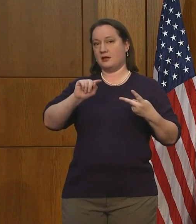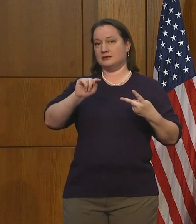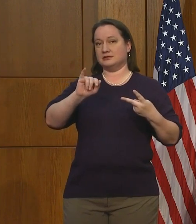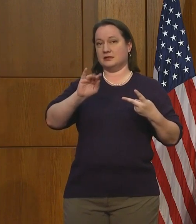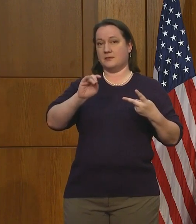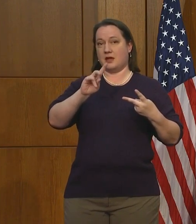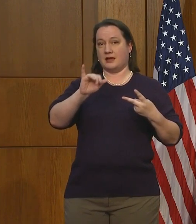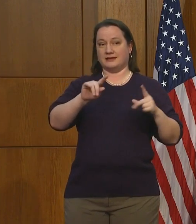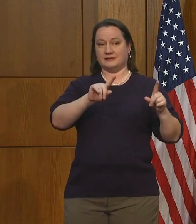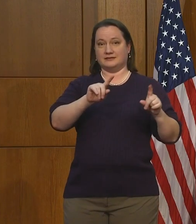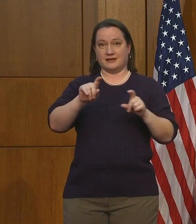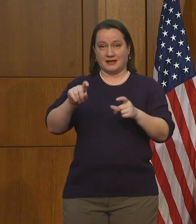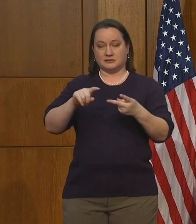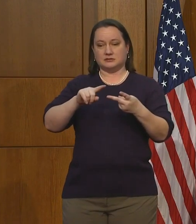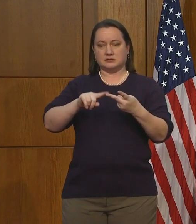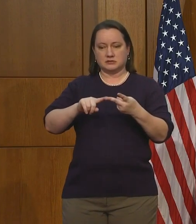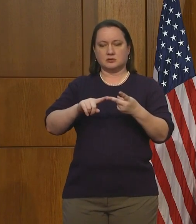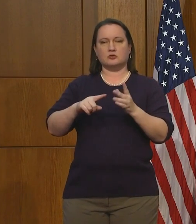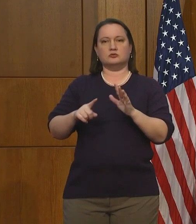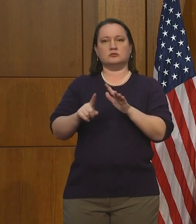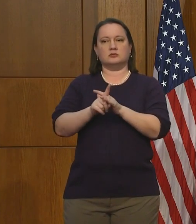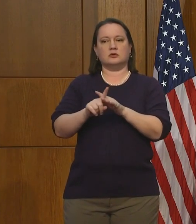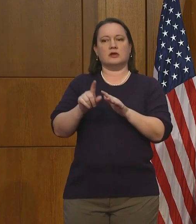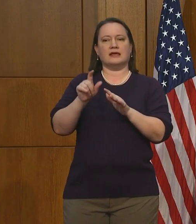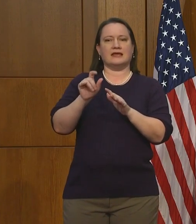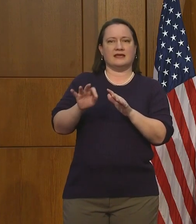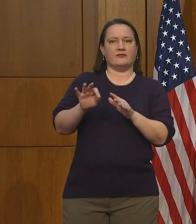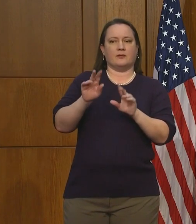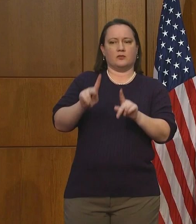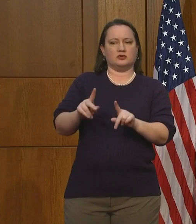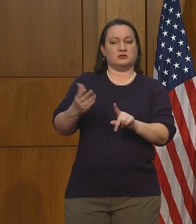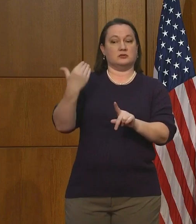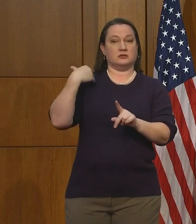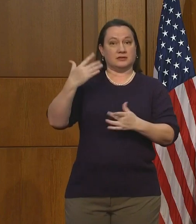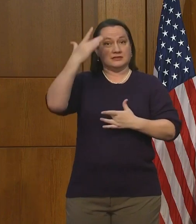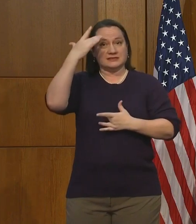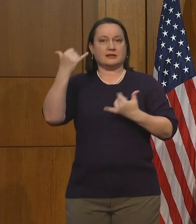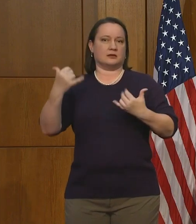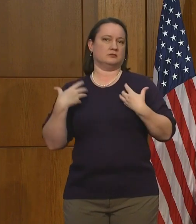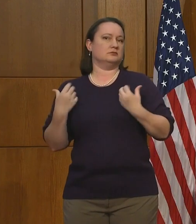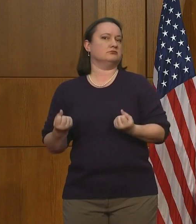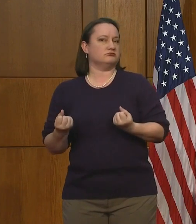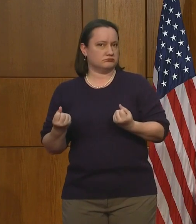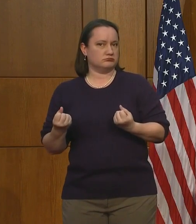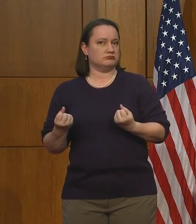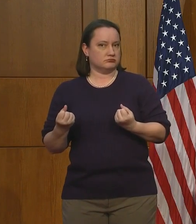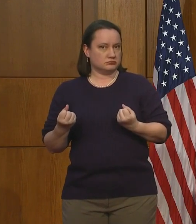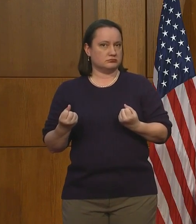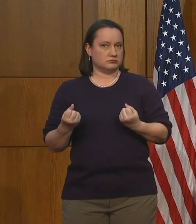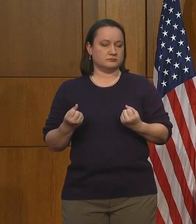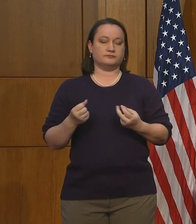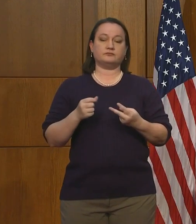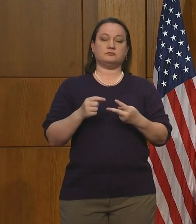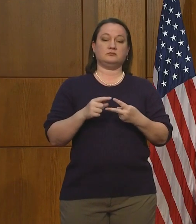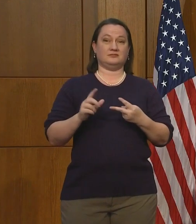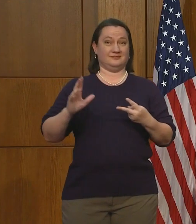THE ANTIBODY TEST DETECTS IF SOMEONE HAS BEEN INFECTED IN